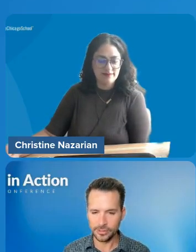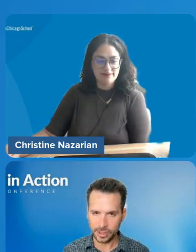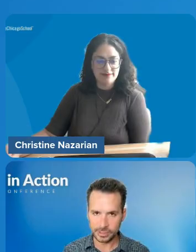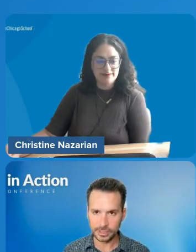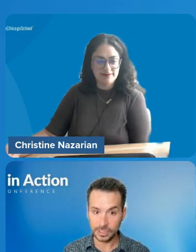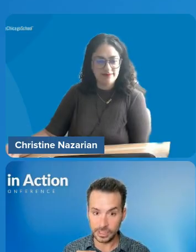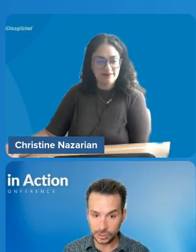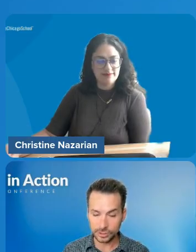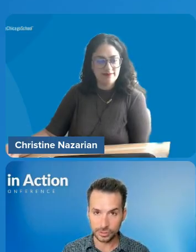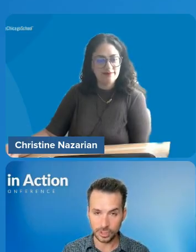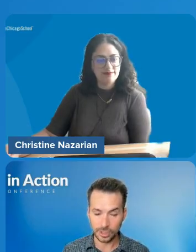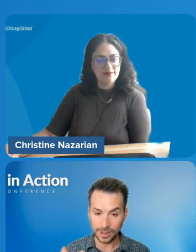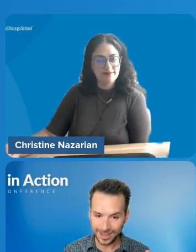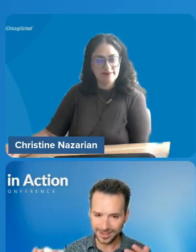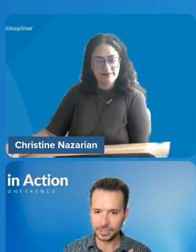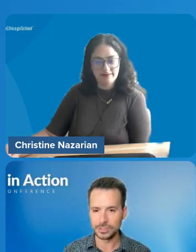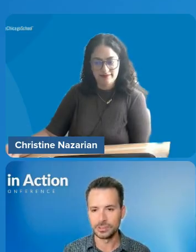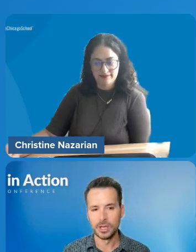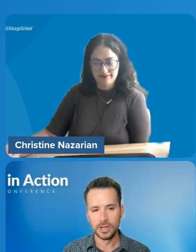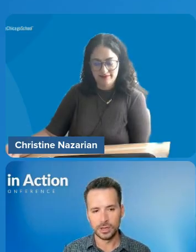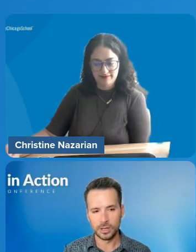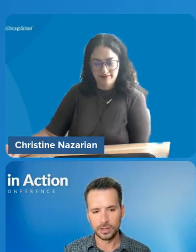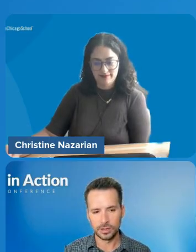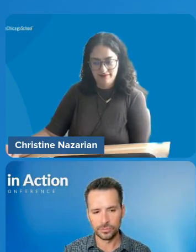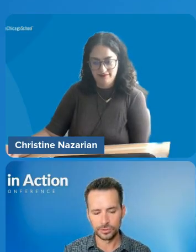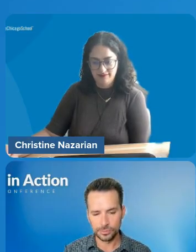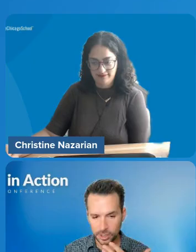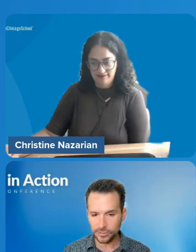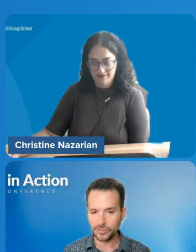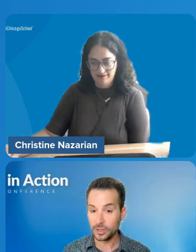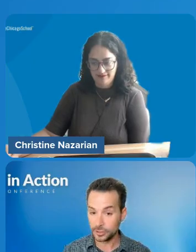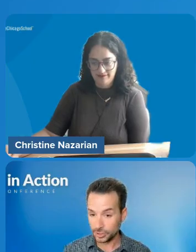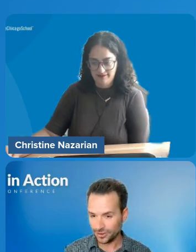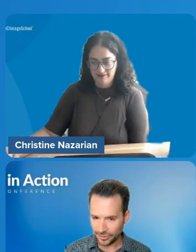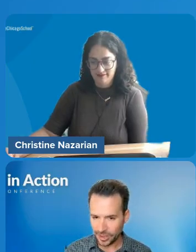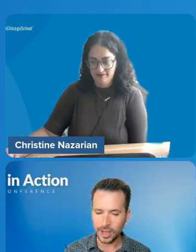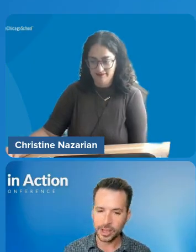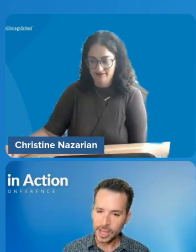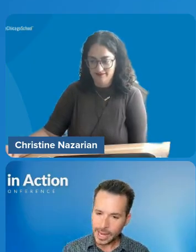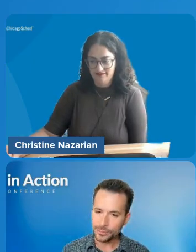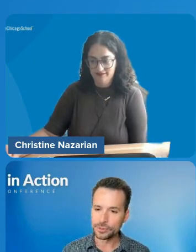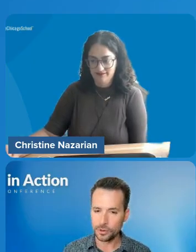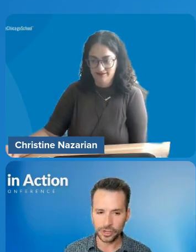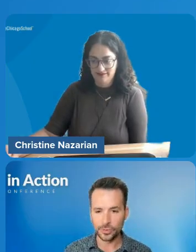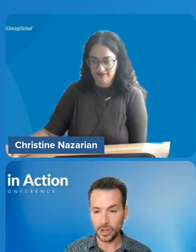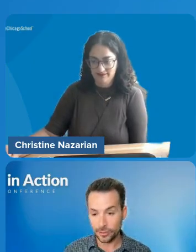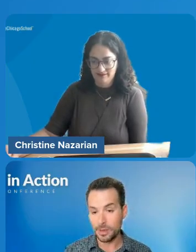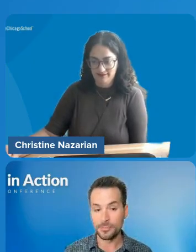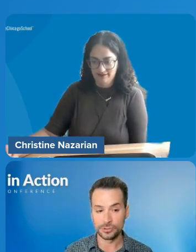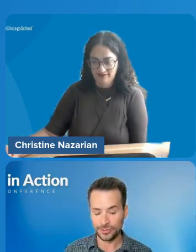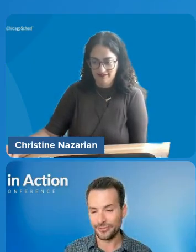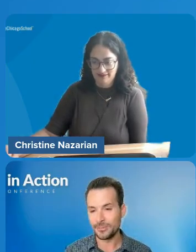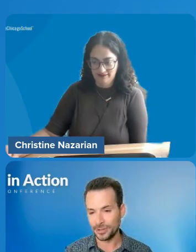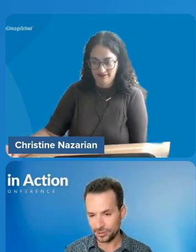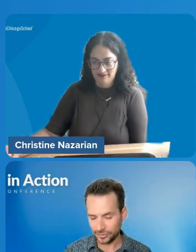the idea that each client is responding via generative AI and responding to what other members of the family are saying,